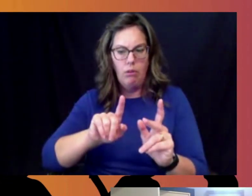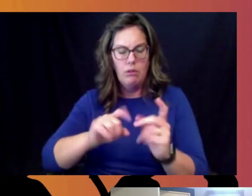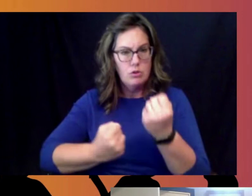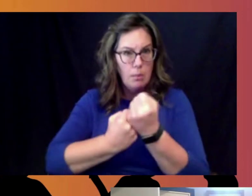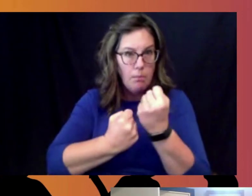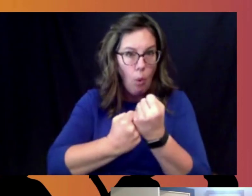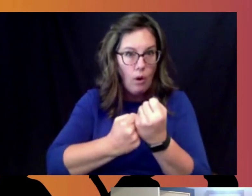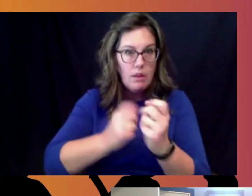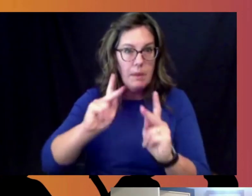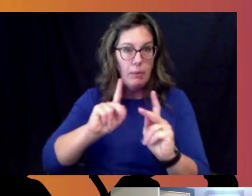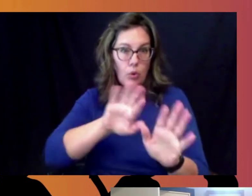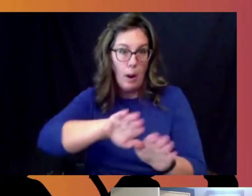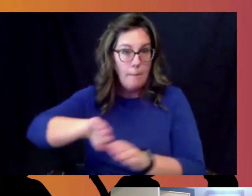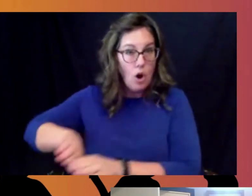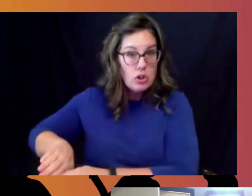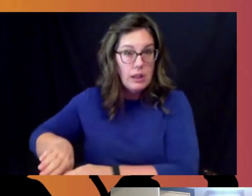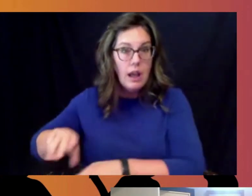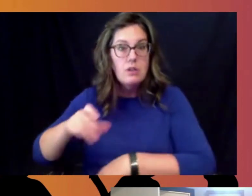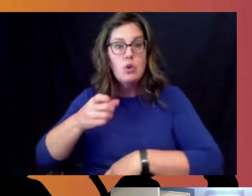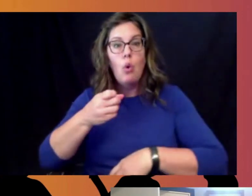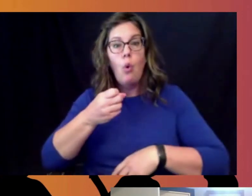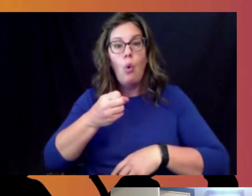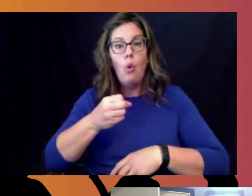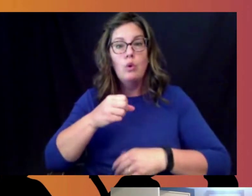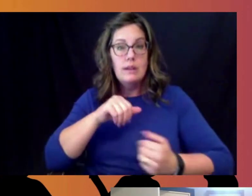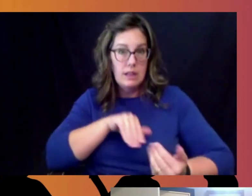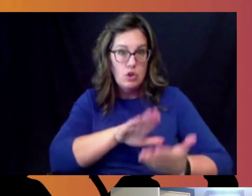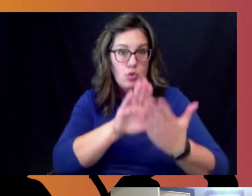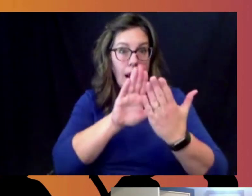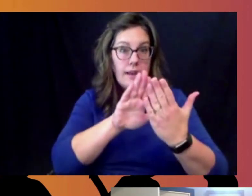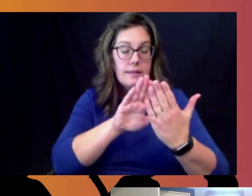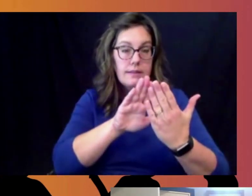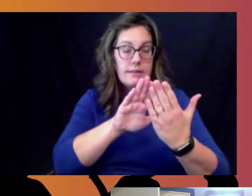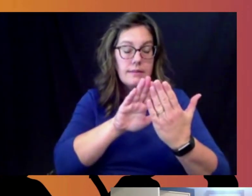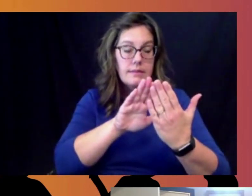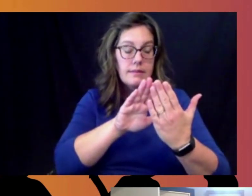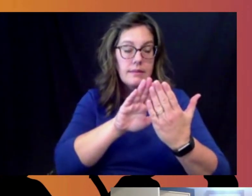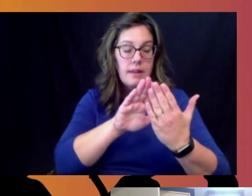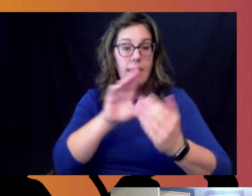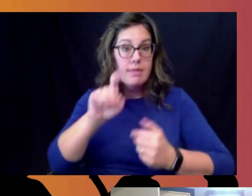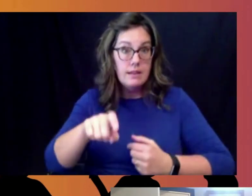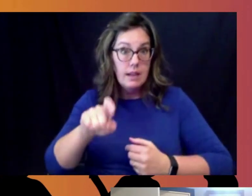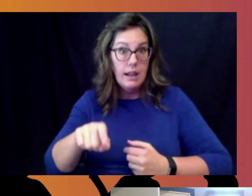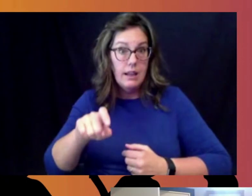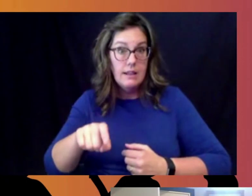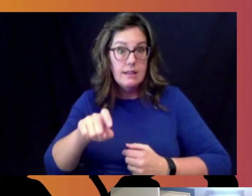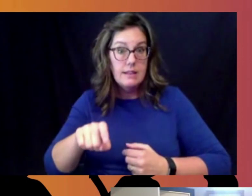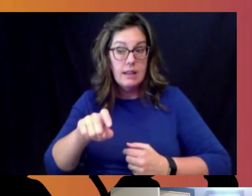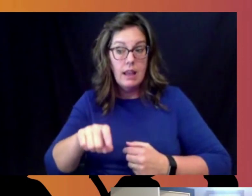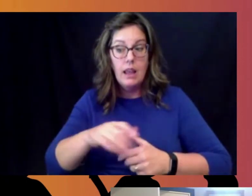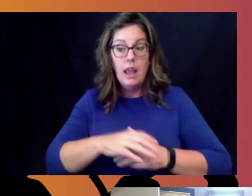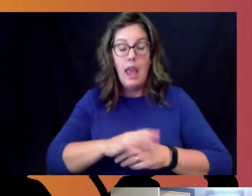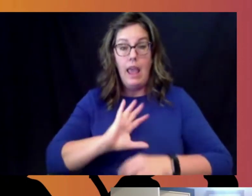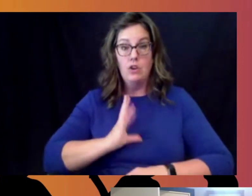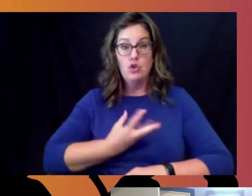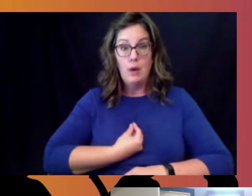address and make sure we are seeing the needs of those on the margins trans folks unhoused folks um